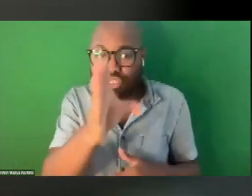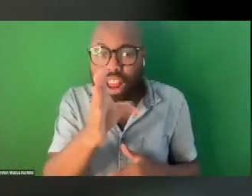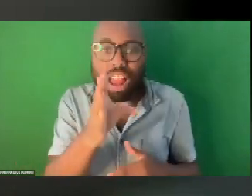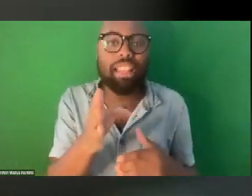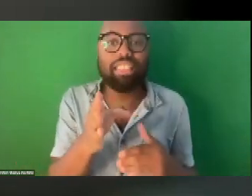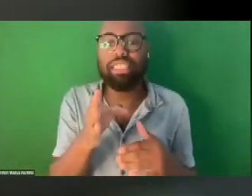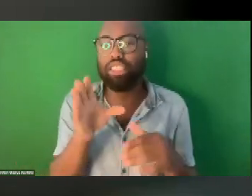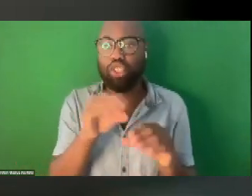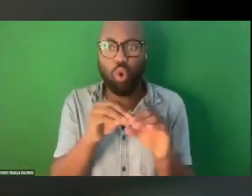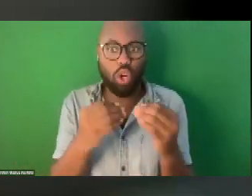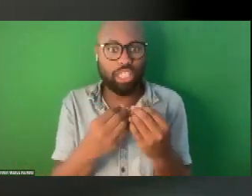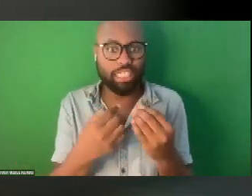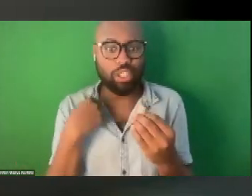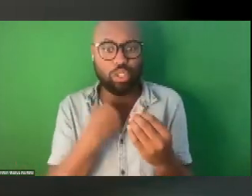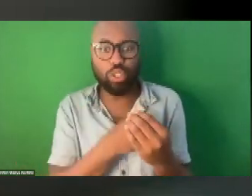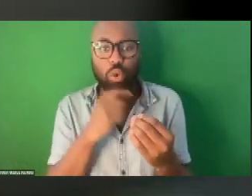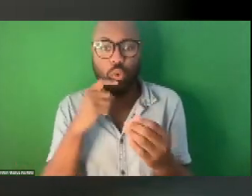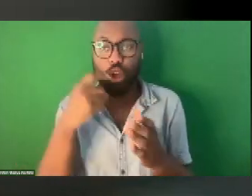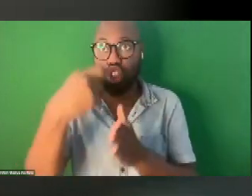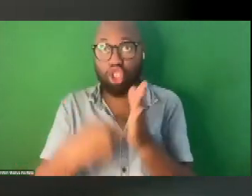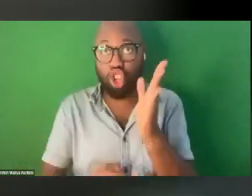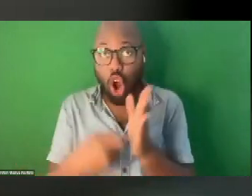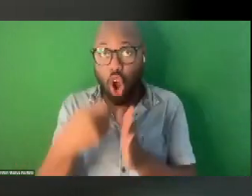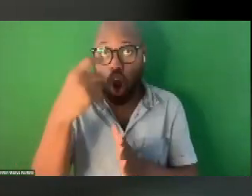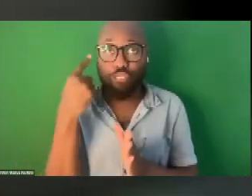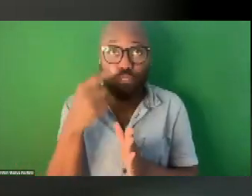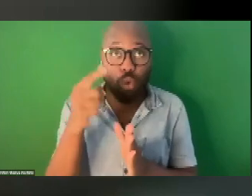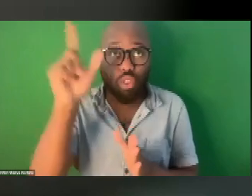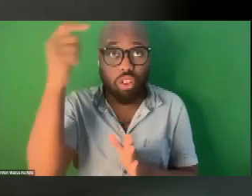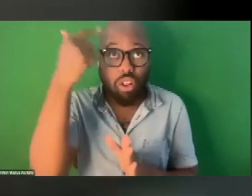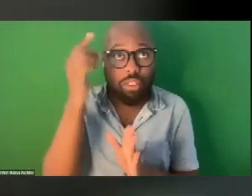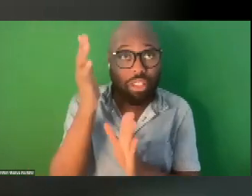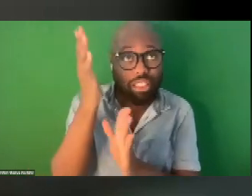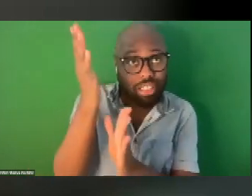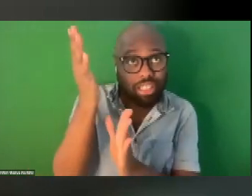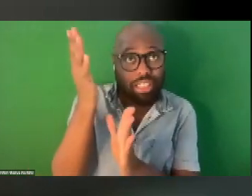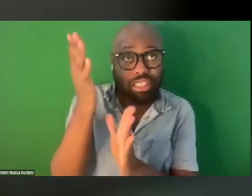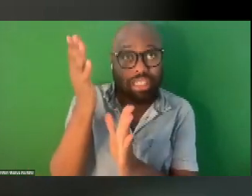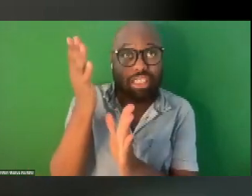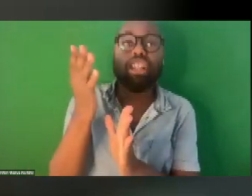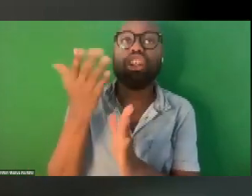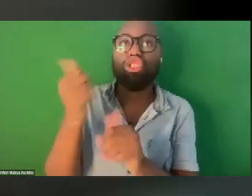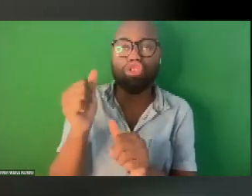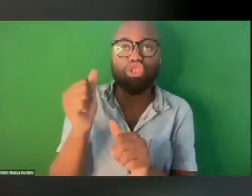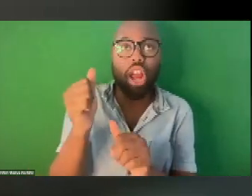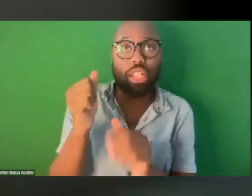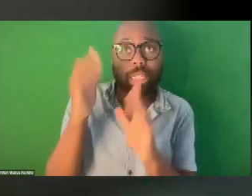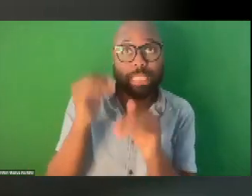charge to the government trying to expect overhead to be limited to